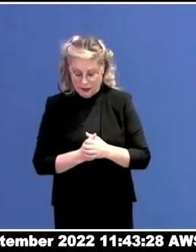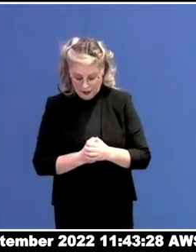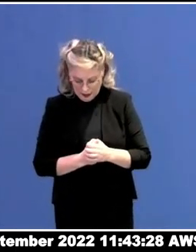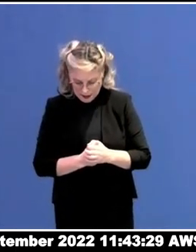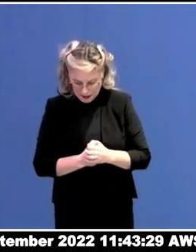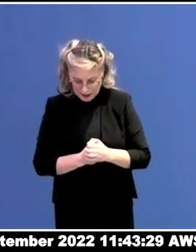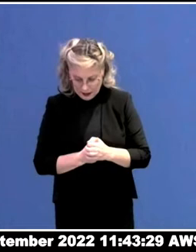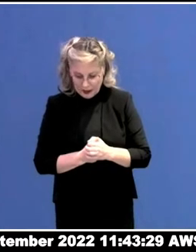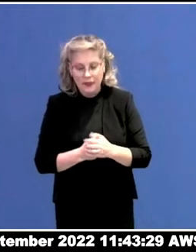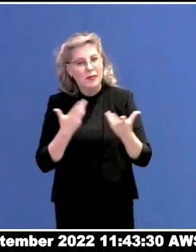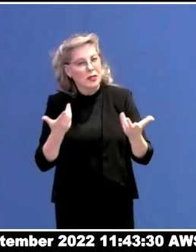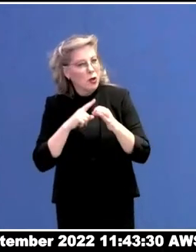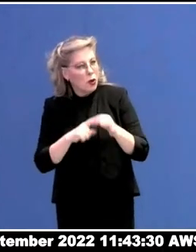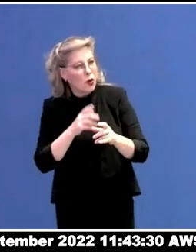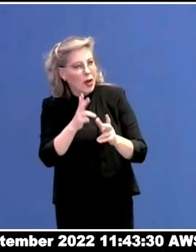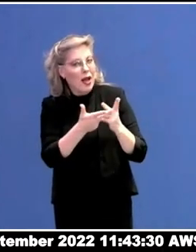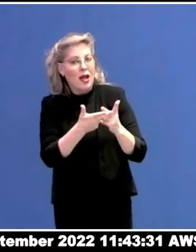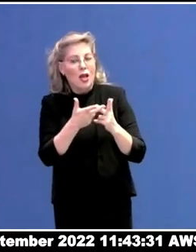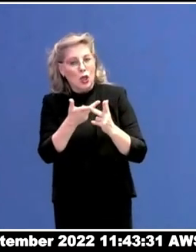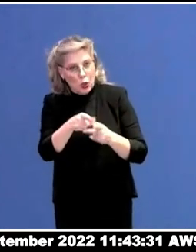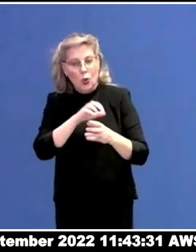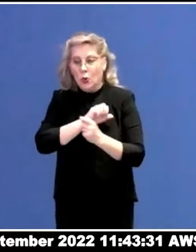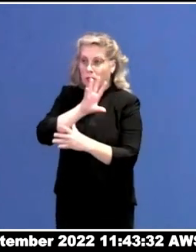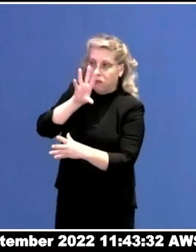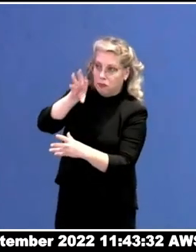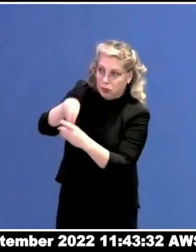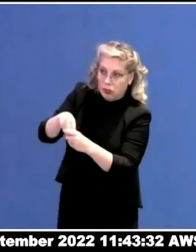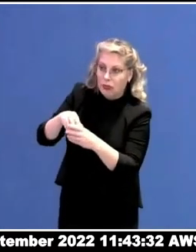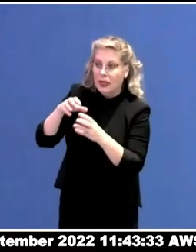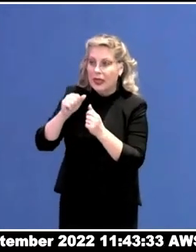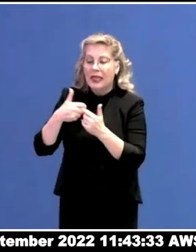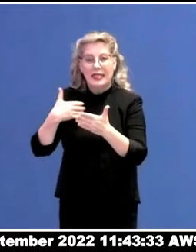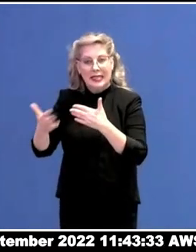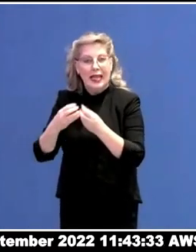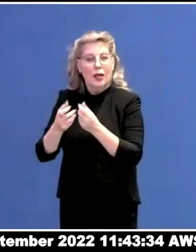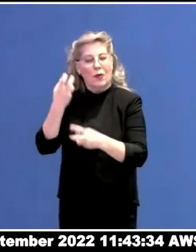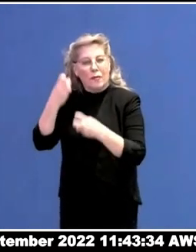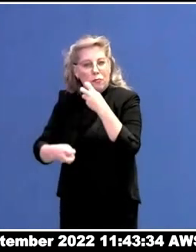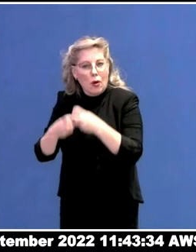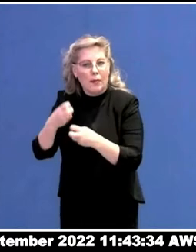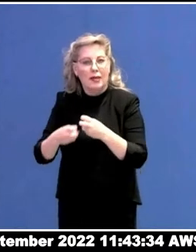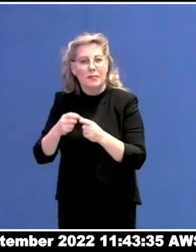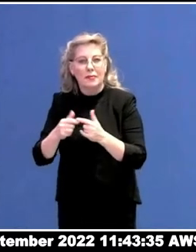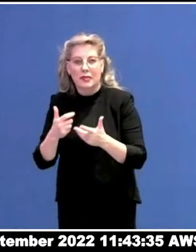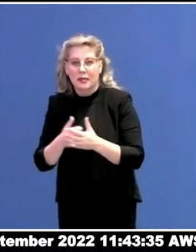the community, dealing with issues that's making prisoners anxious - would you like some water? MS KRAKOUER: Thank you.